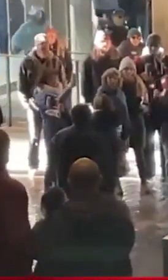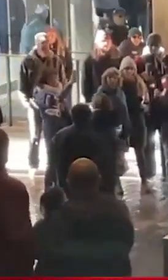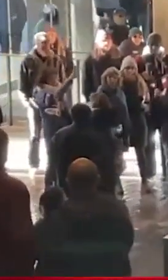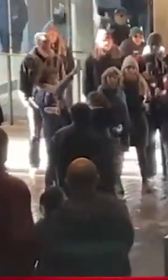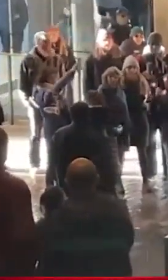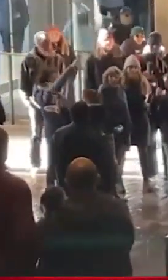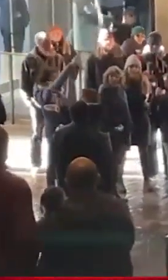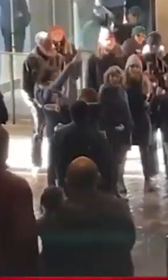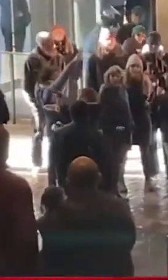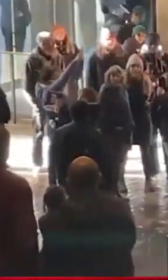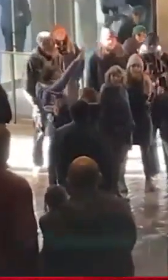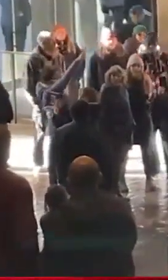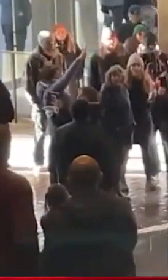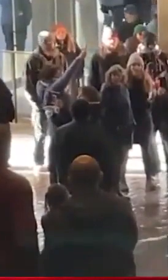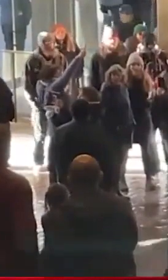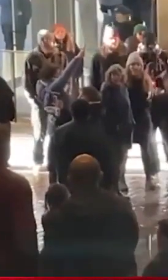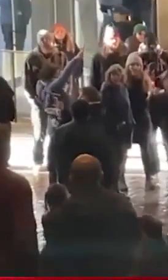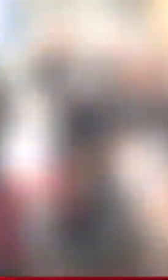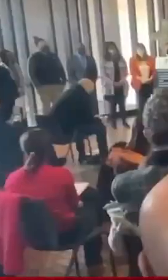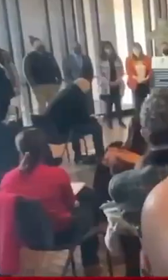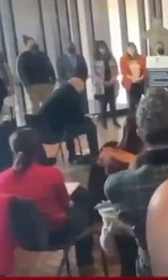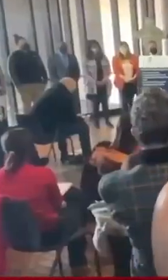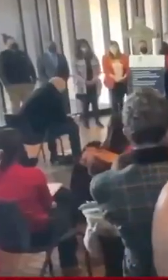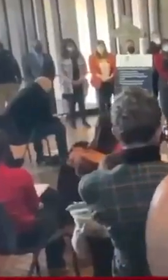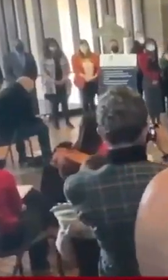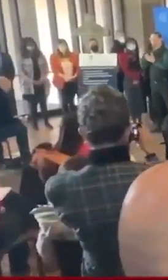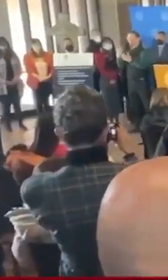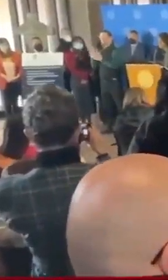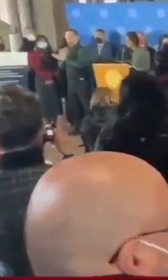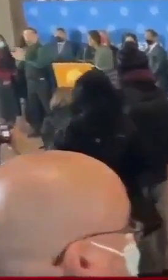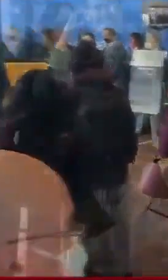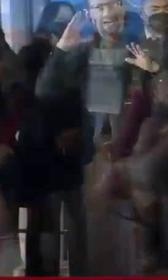HALL AND BLEW WHISTLES, CHANTED, AND SAYING IN OPPOSITION.